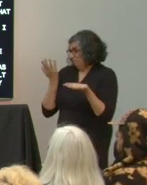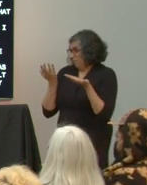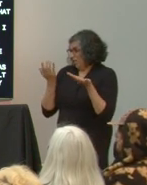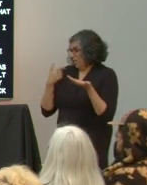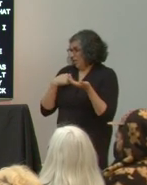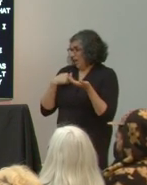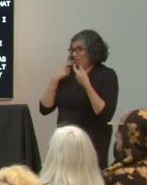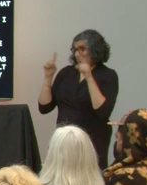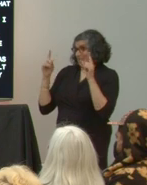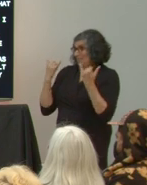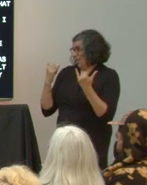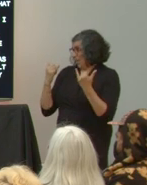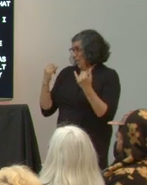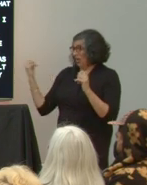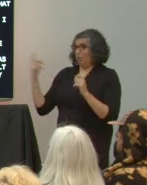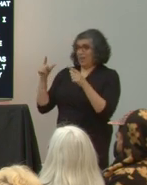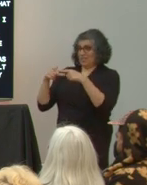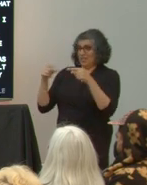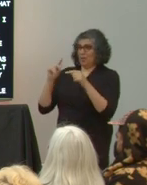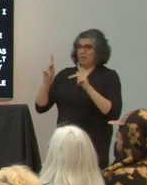succeeding because now I go back to Japan people don't think I am